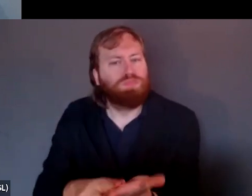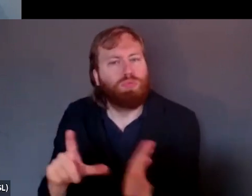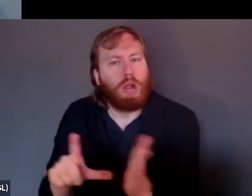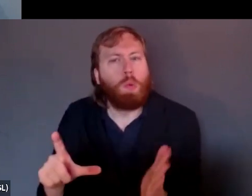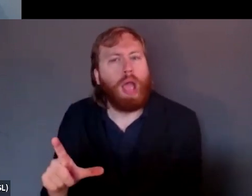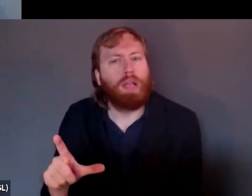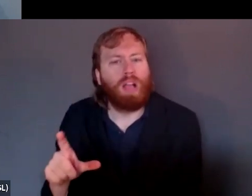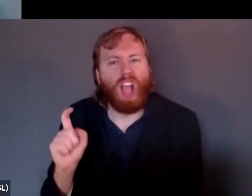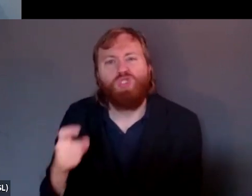I should charge more for that.